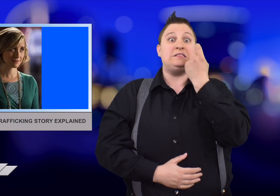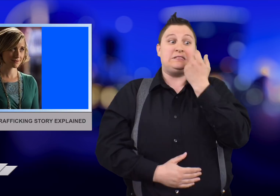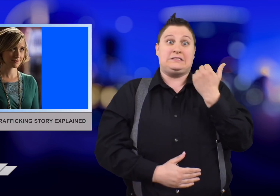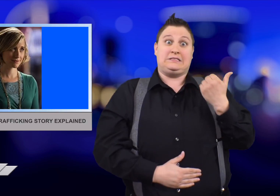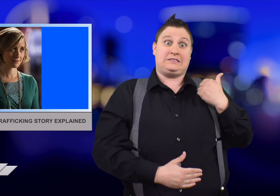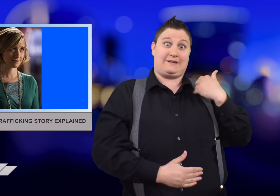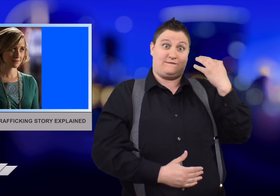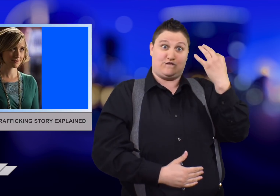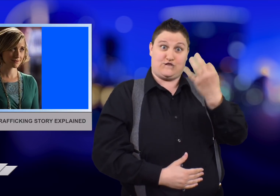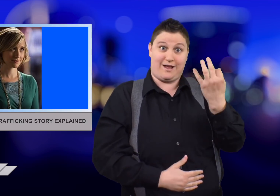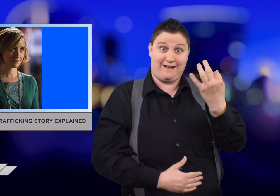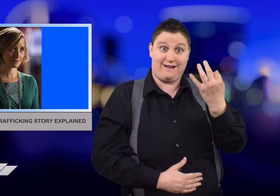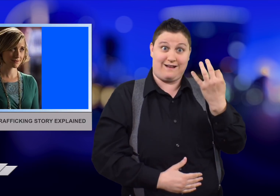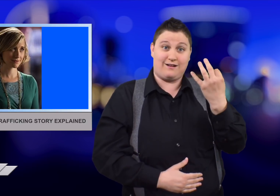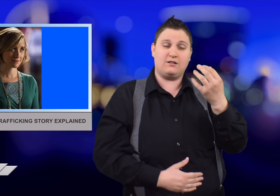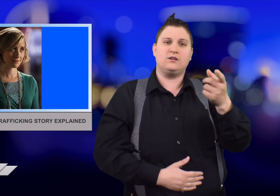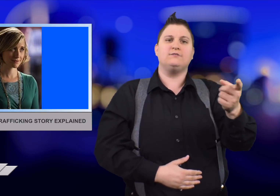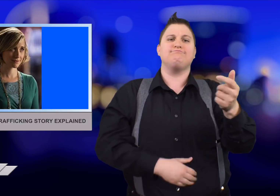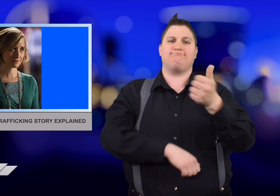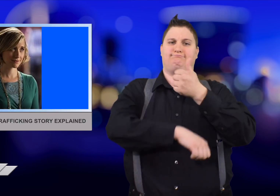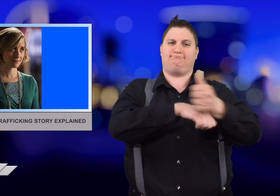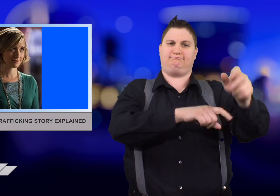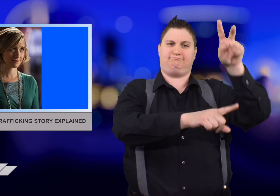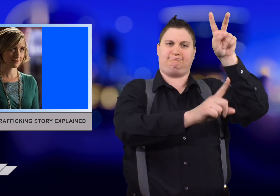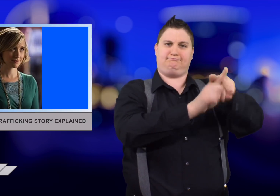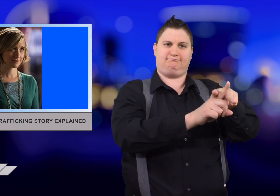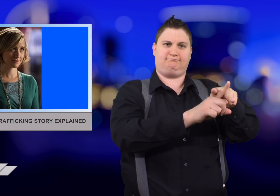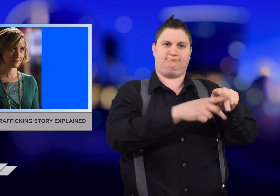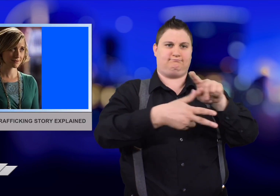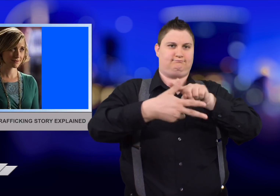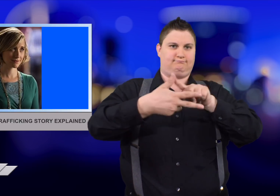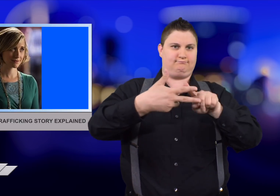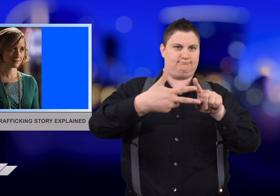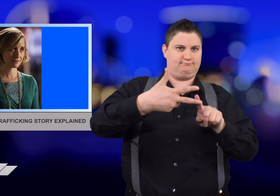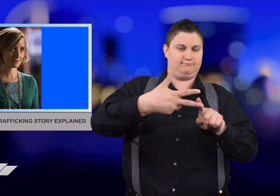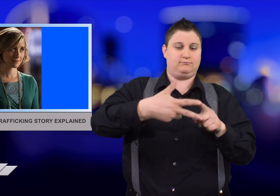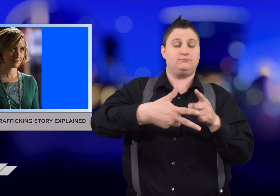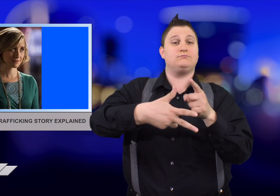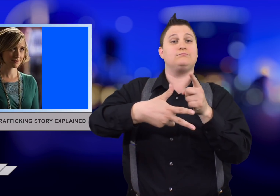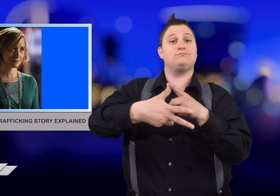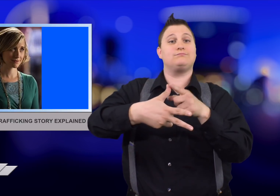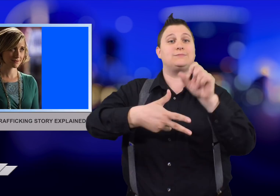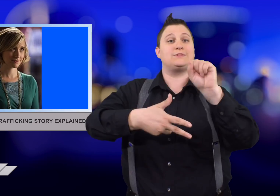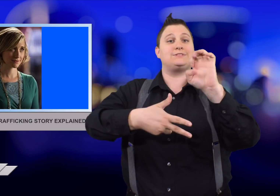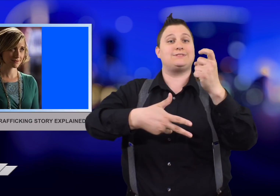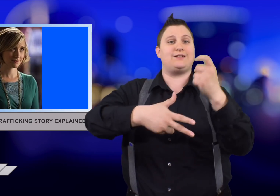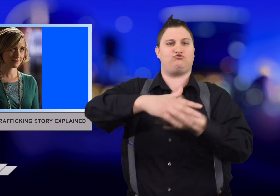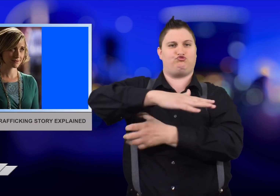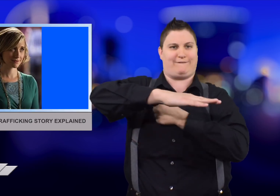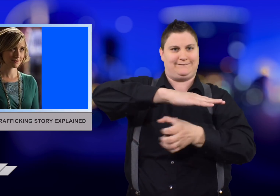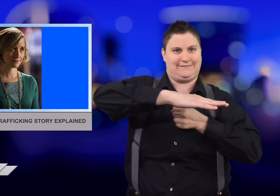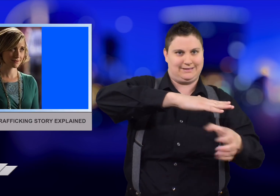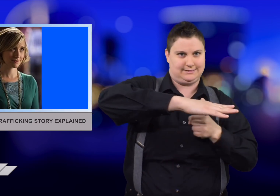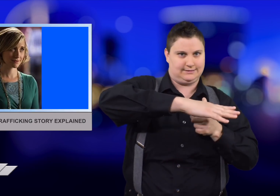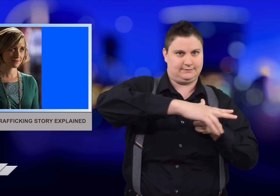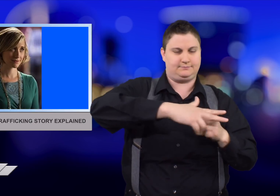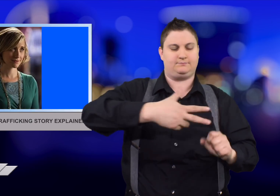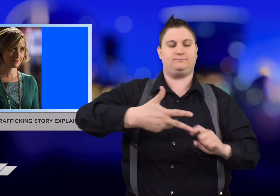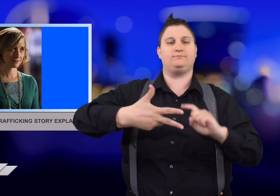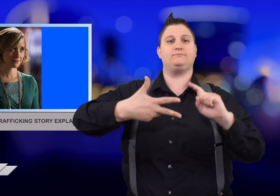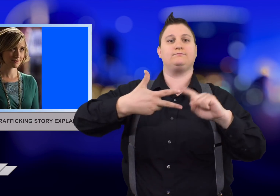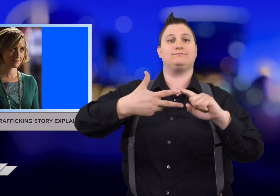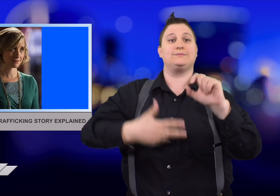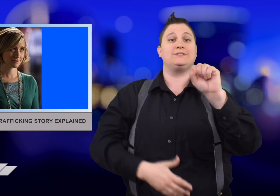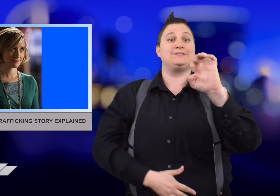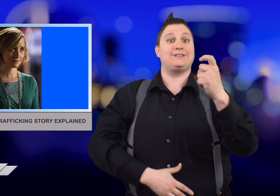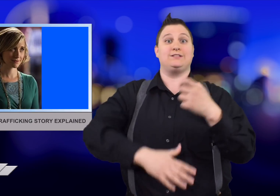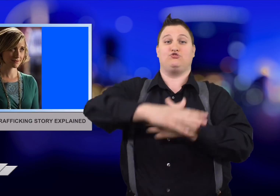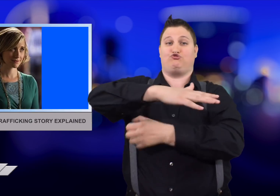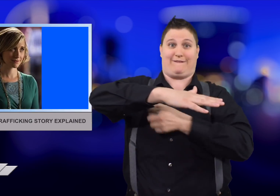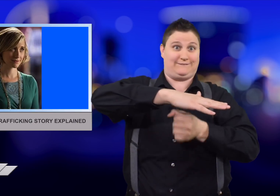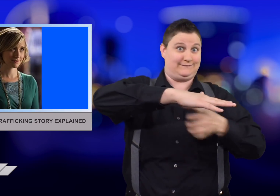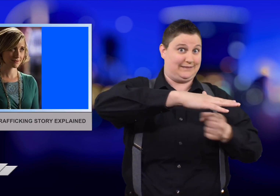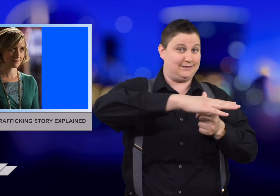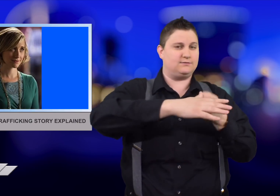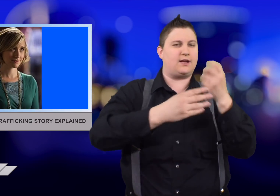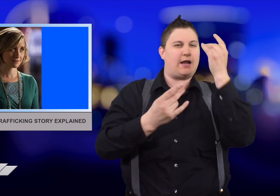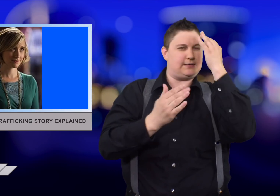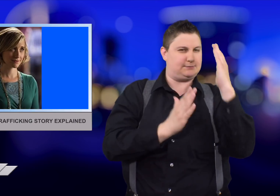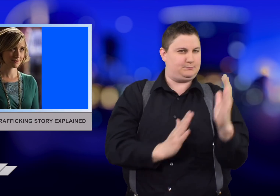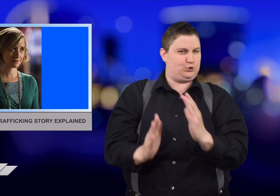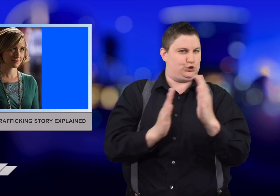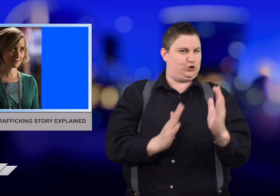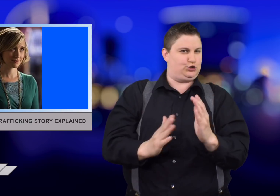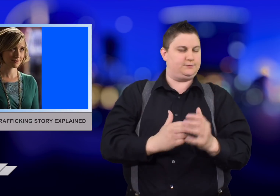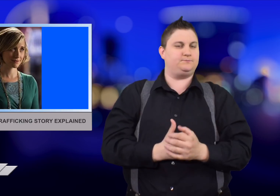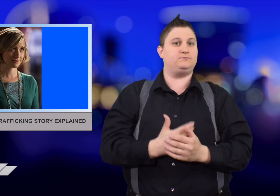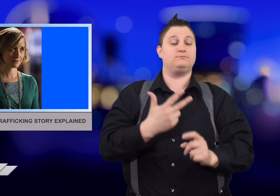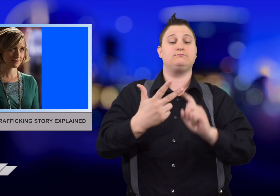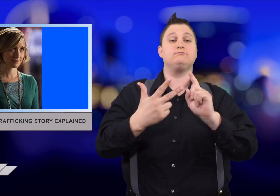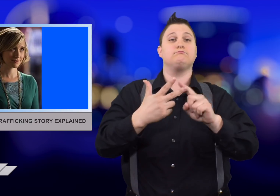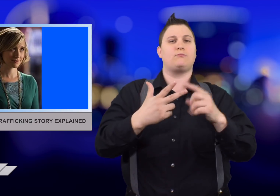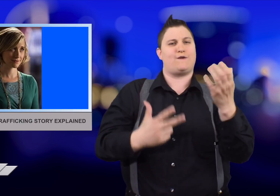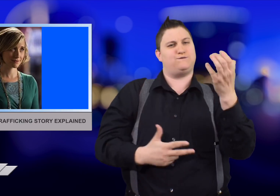On Friday she was indicted on charges of sex trafficking, sex trafficking conspiracy and